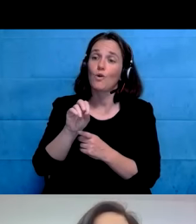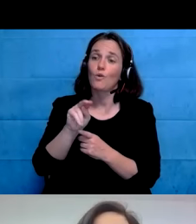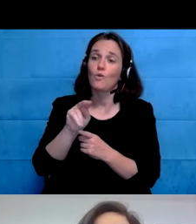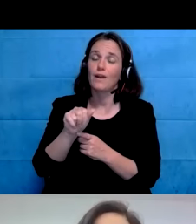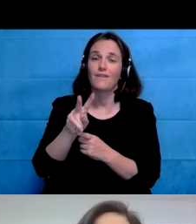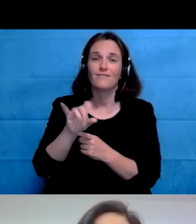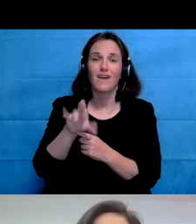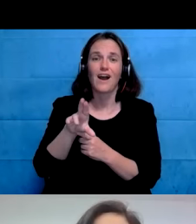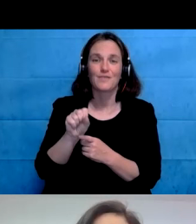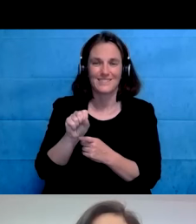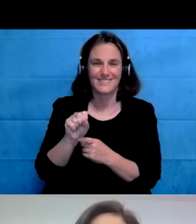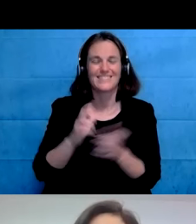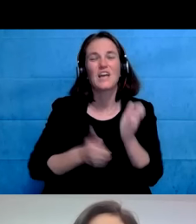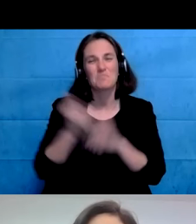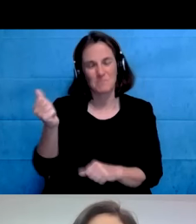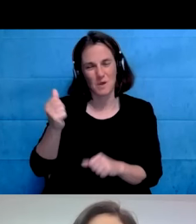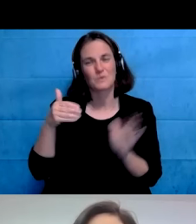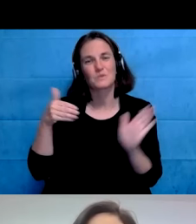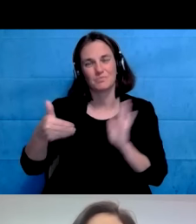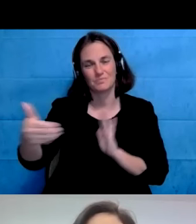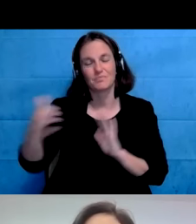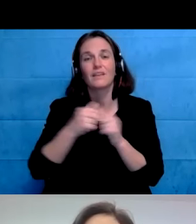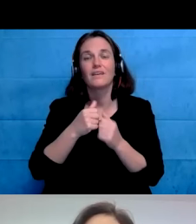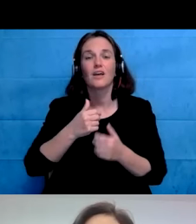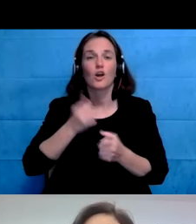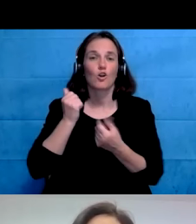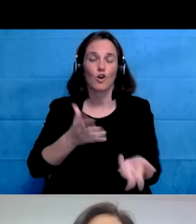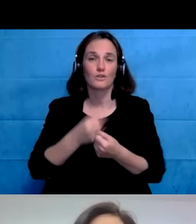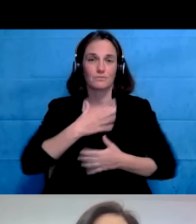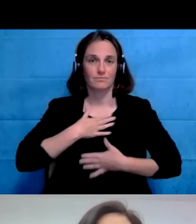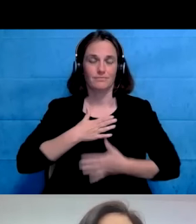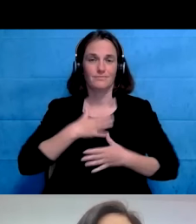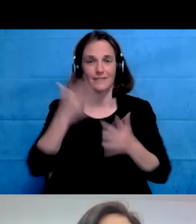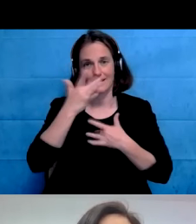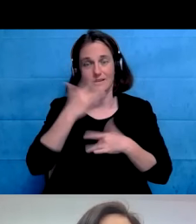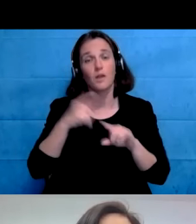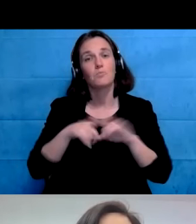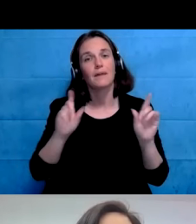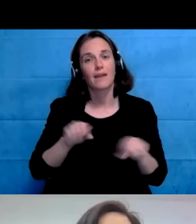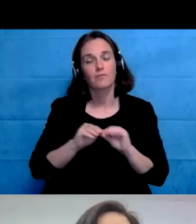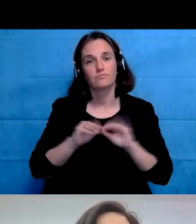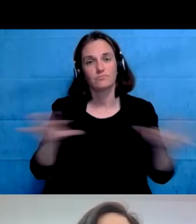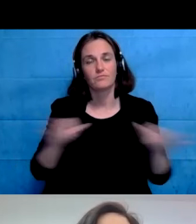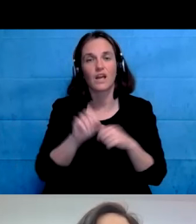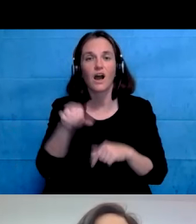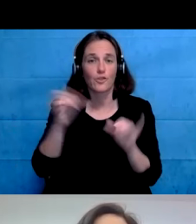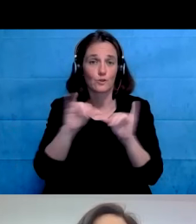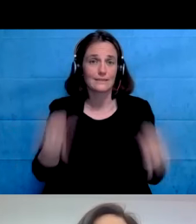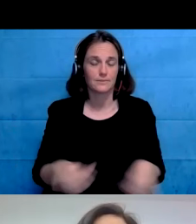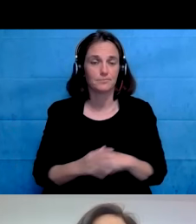It most often causes respiratory illnesses, but can also affect other systems in the body. Following the initial infection,